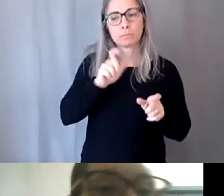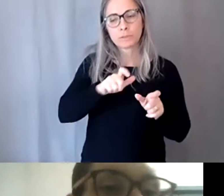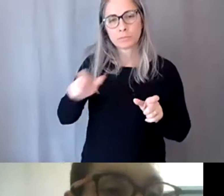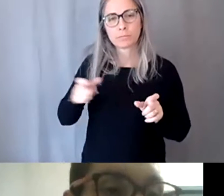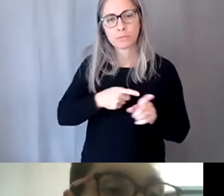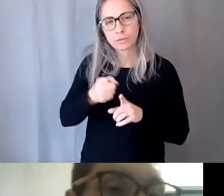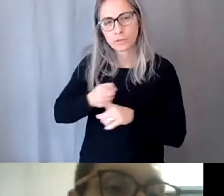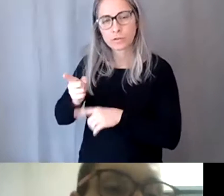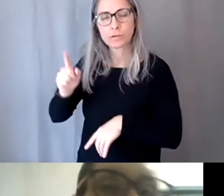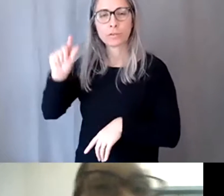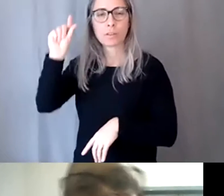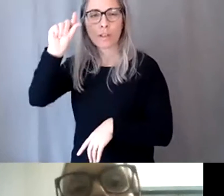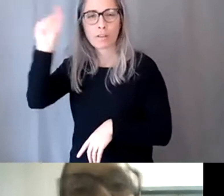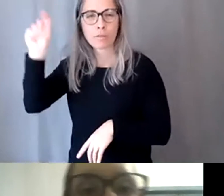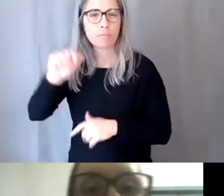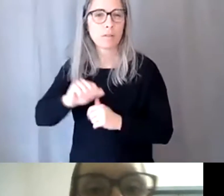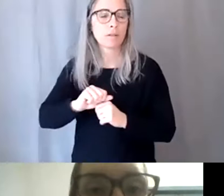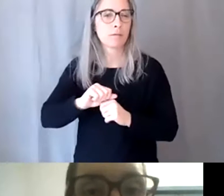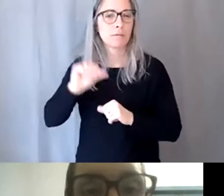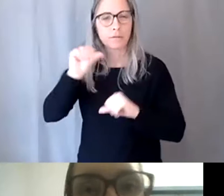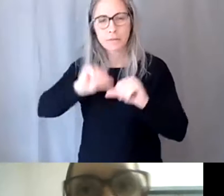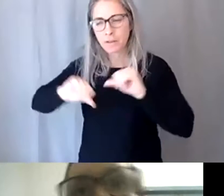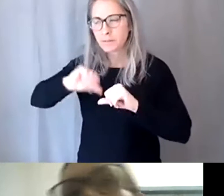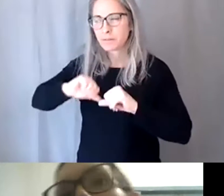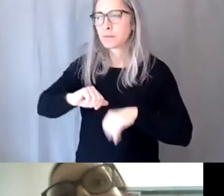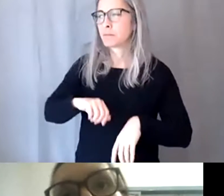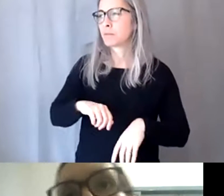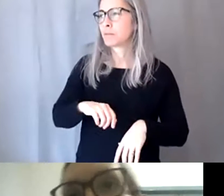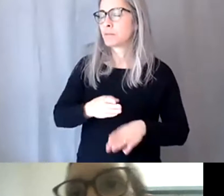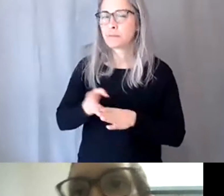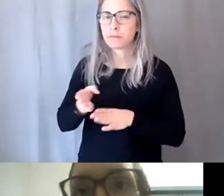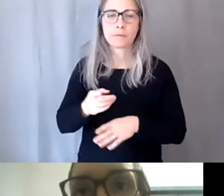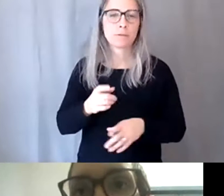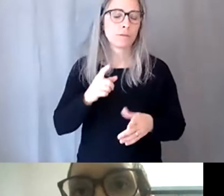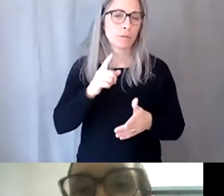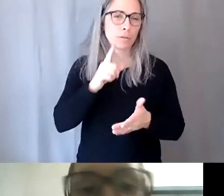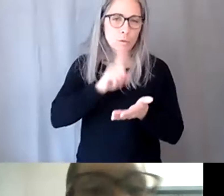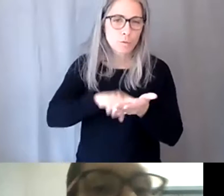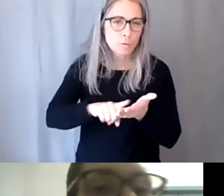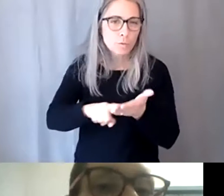science scientists researchers of health field